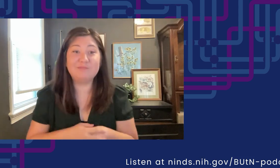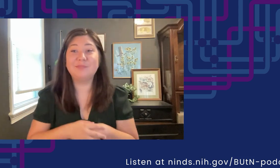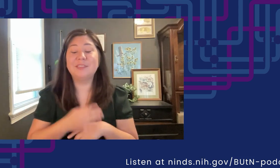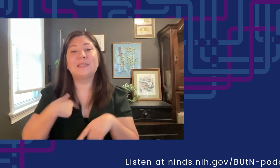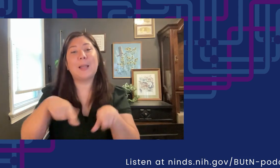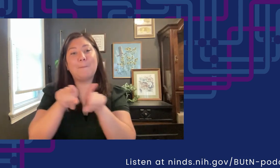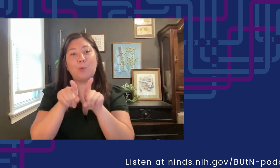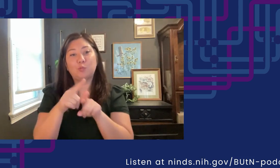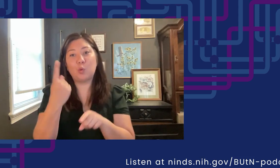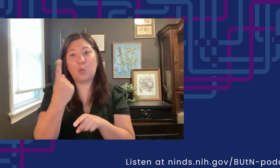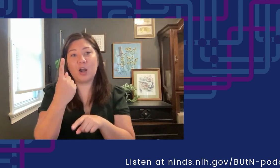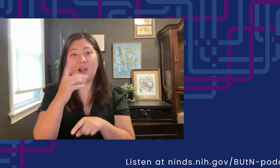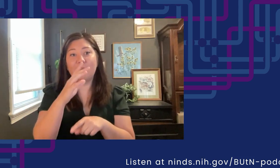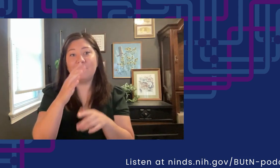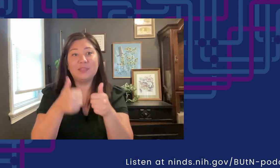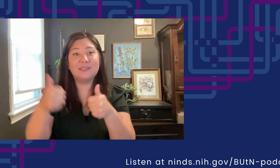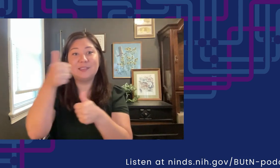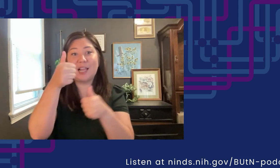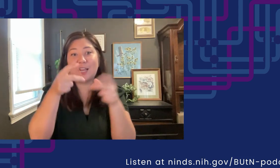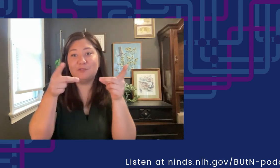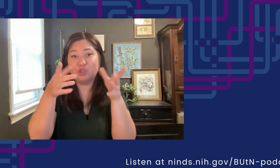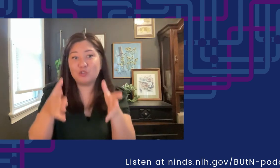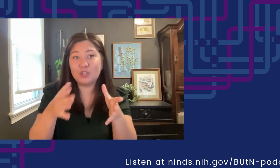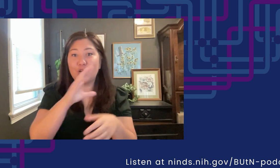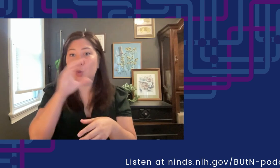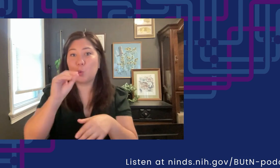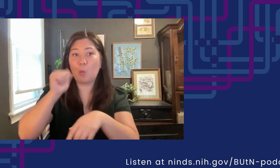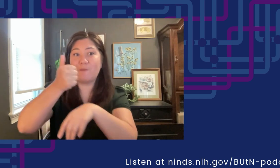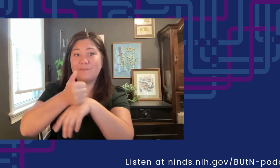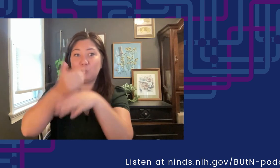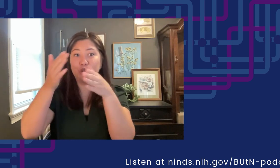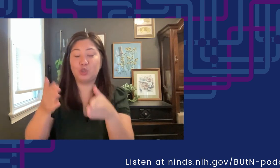I'm also an Executive Director and Co-founder of Atomic Hands.